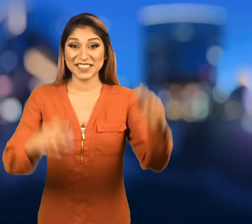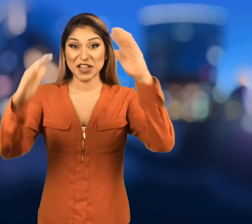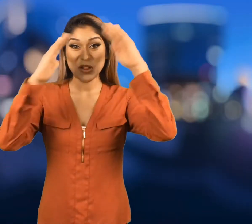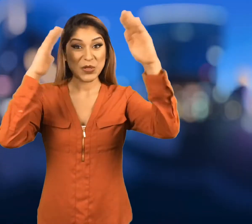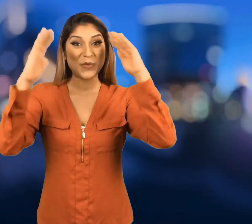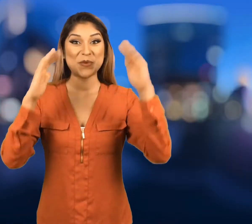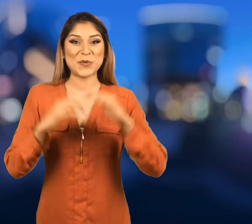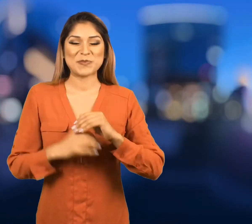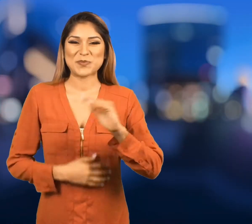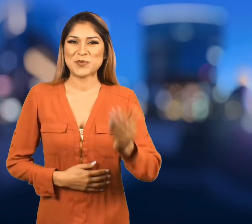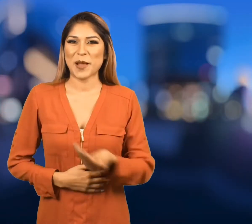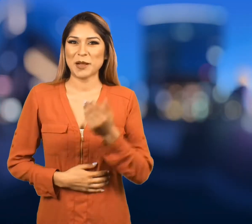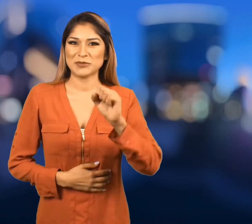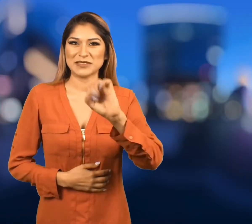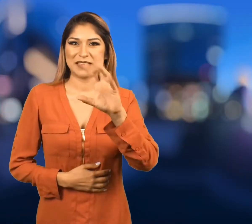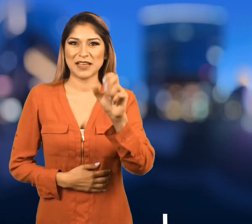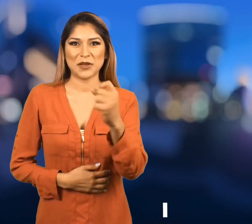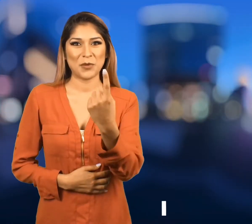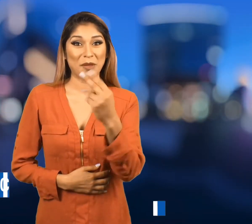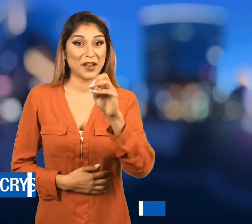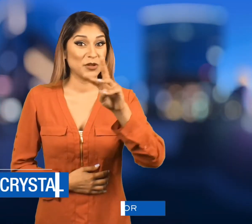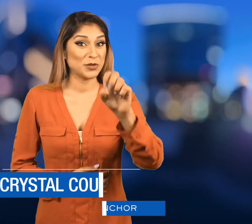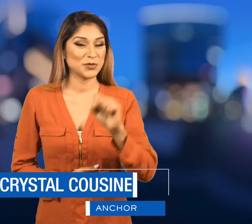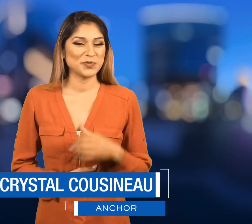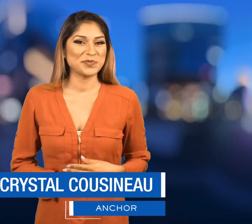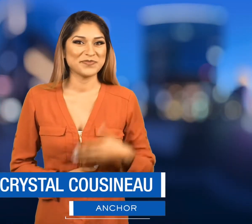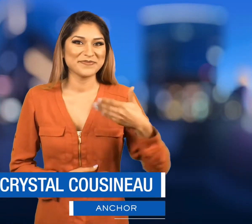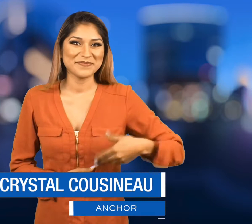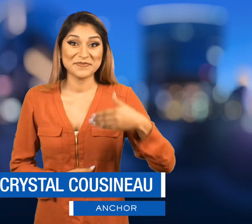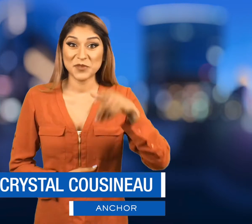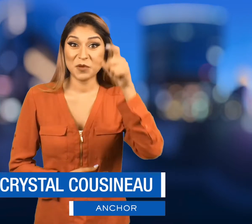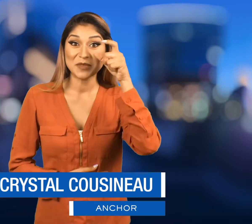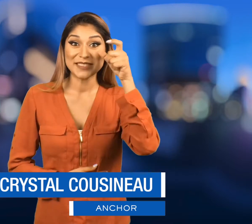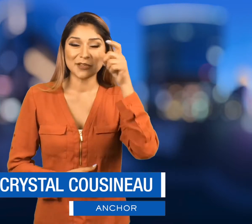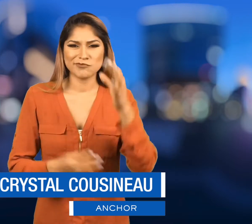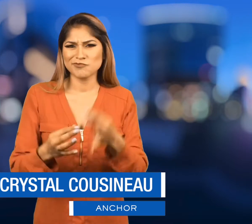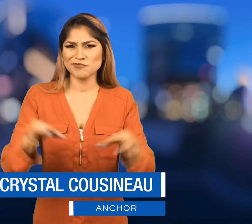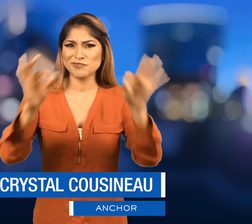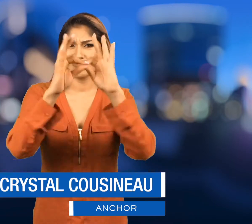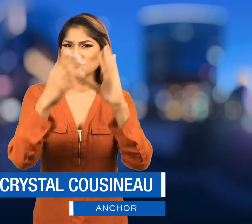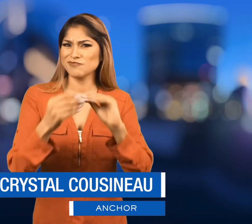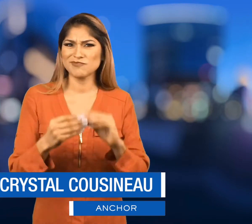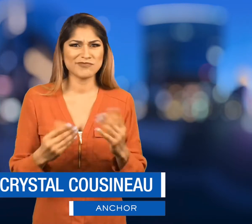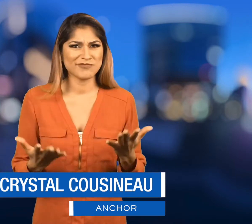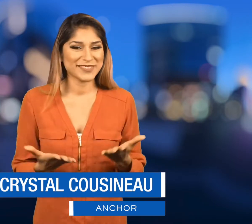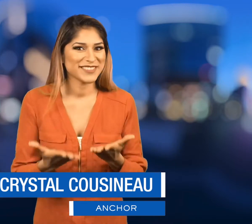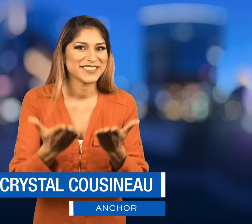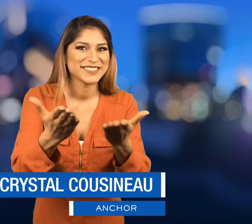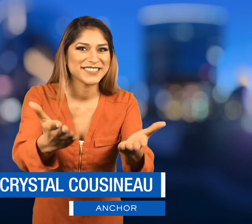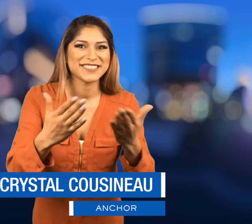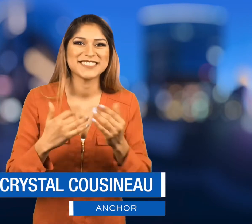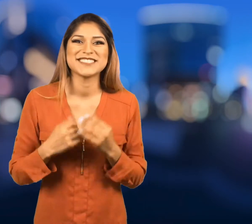Hello everyone. Welcome to Sign1News. I am Crystal Cousineau. Here are your top stories for today.